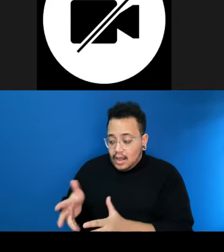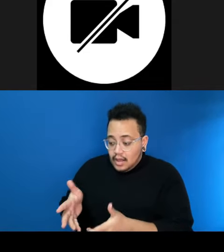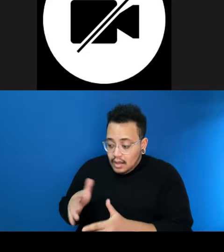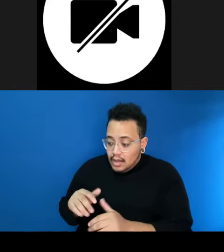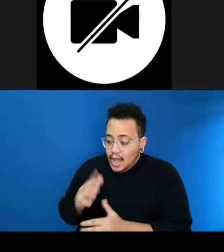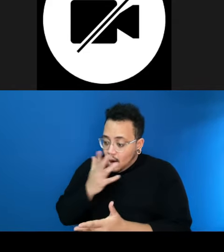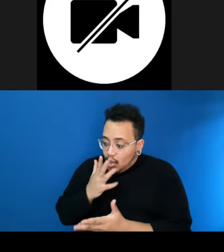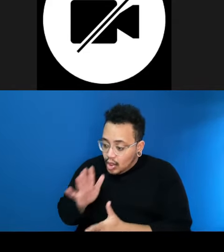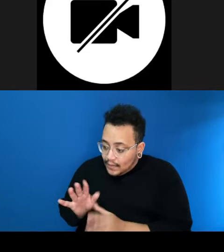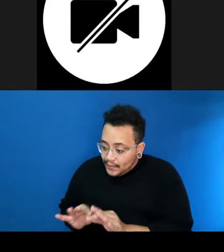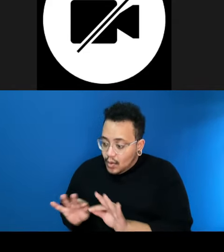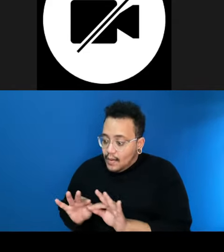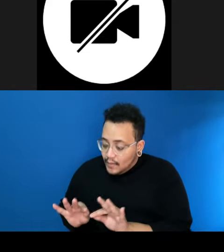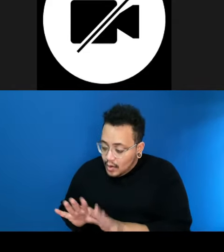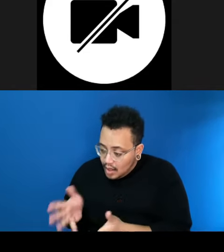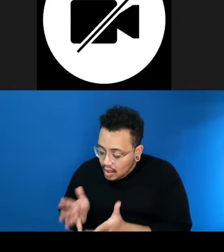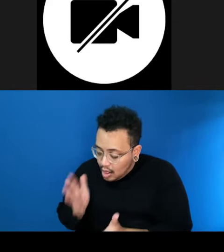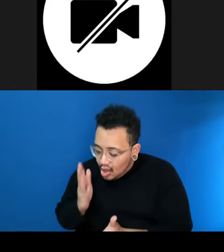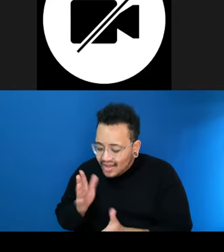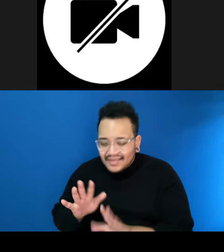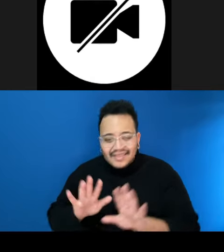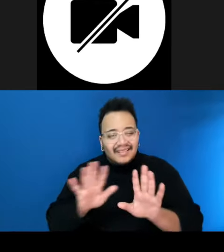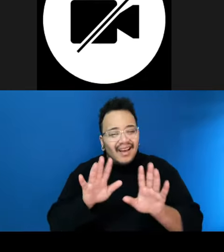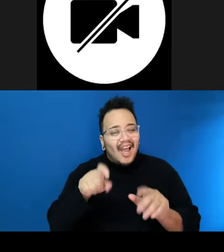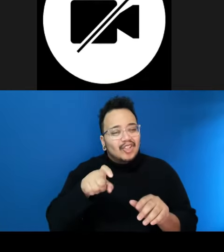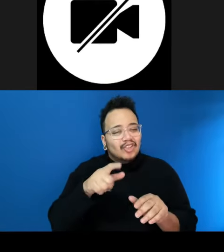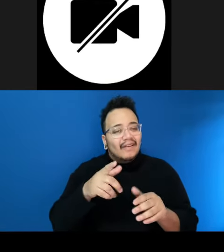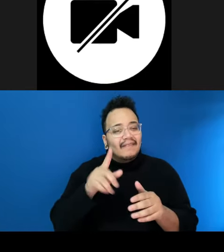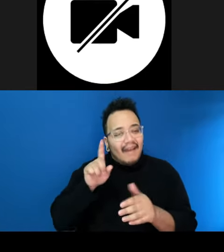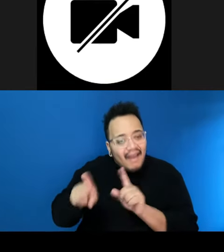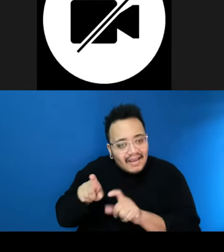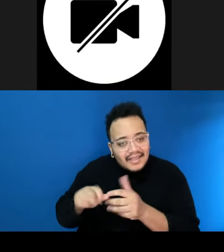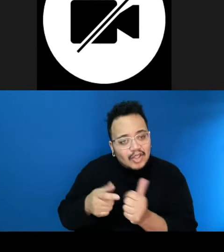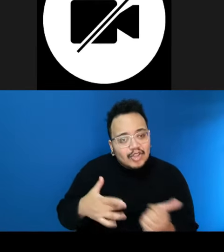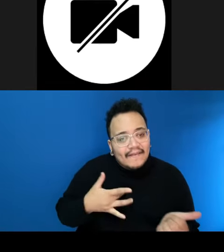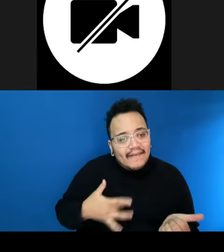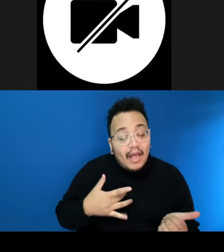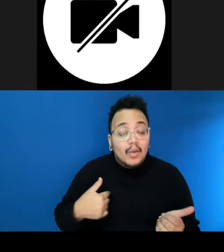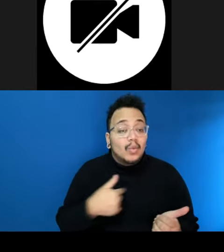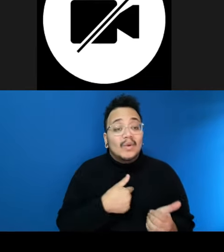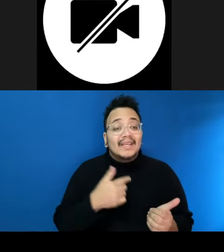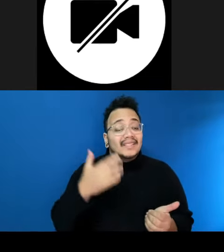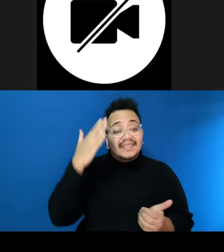"I should have been concerned about how she felt. "We didn't know about transgender,